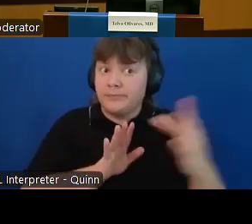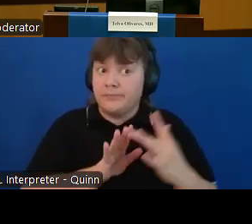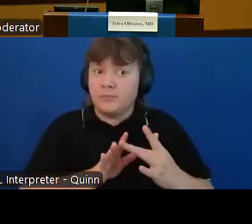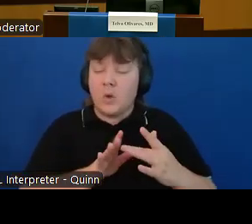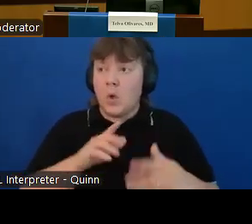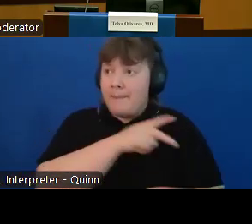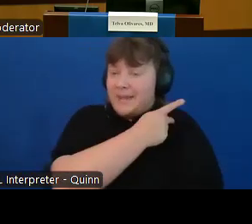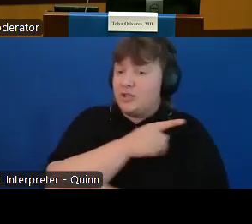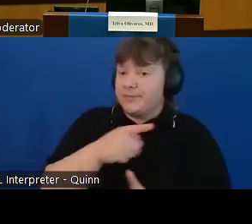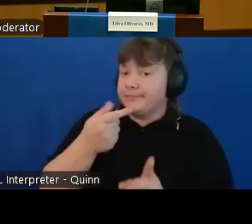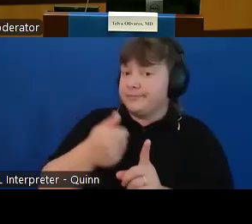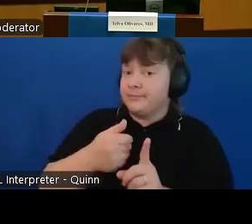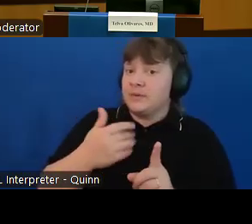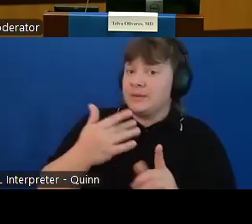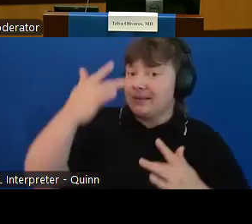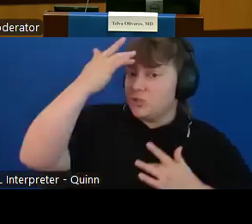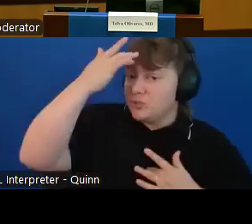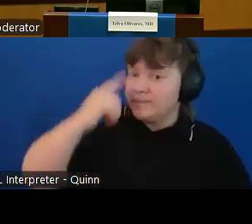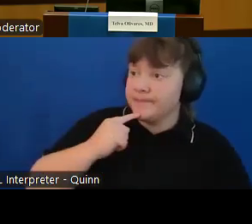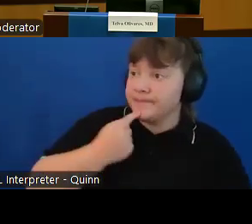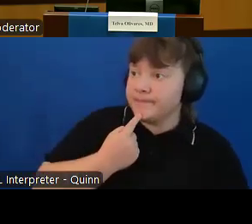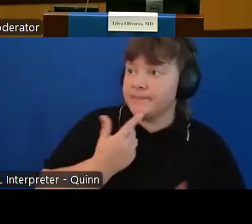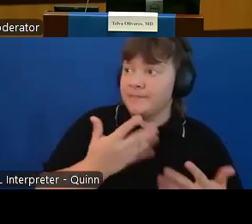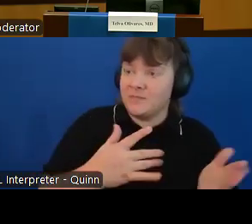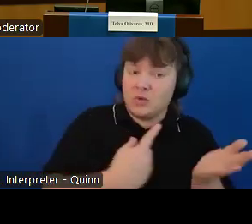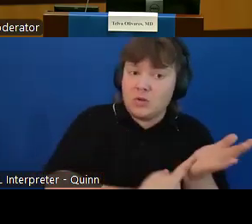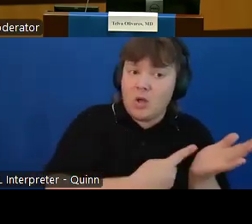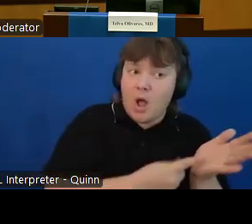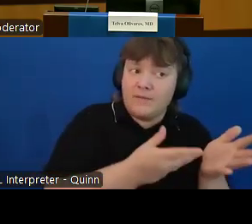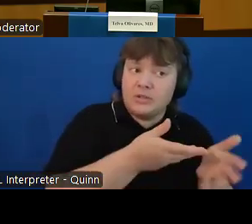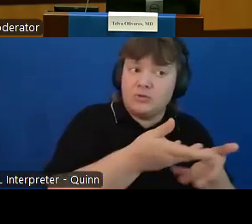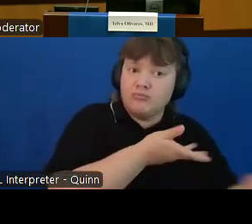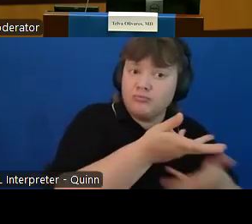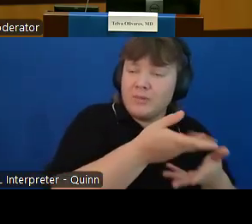ill with whom they've had a deep conversation and have determined that this person truly in earnest